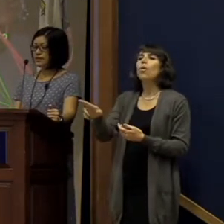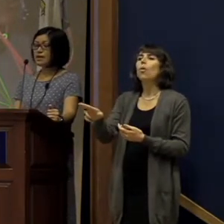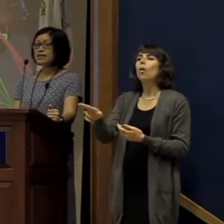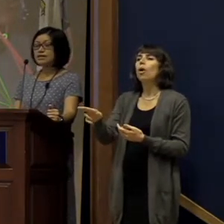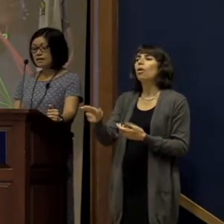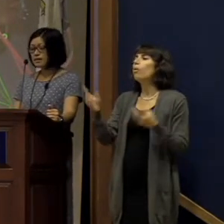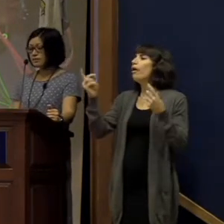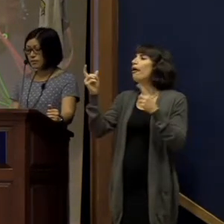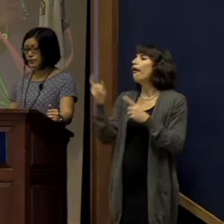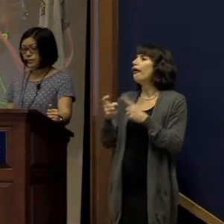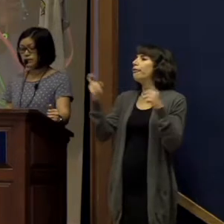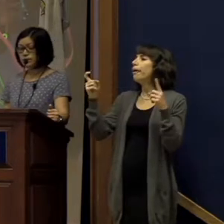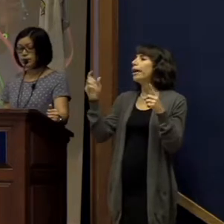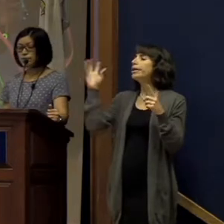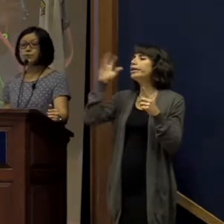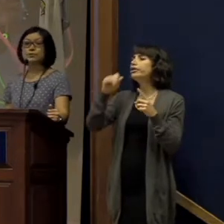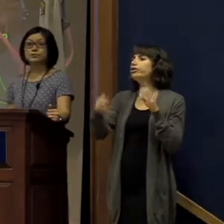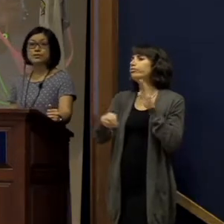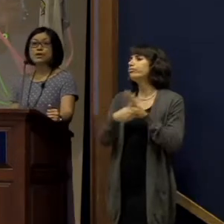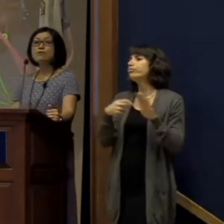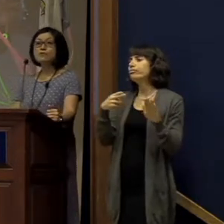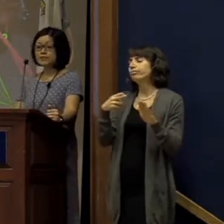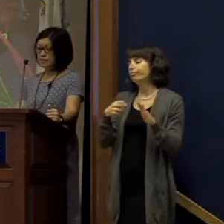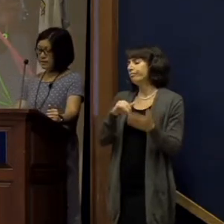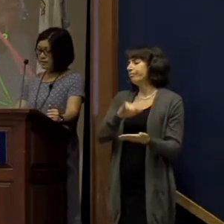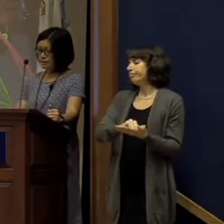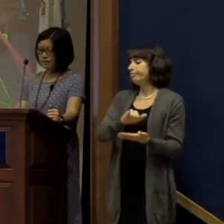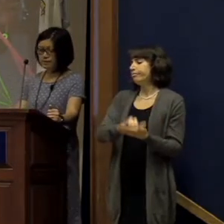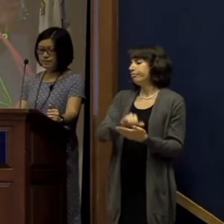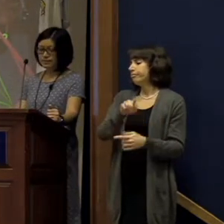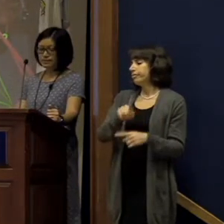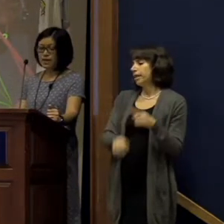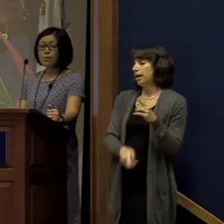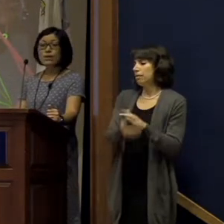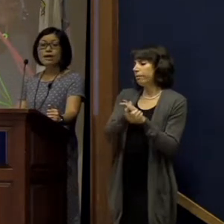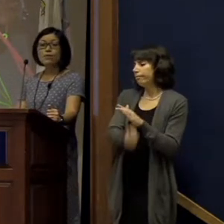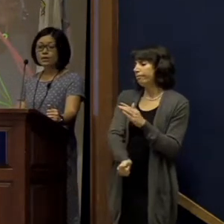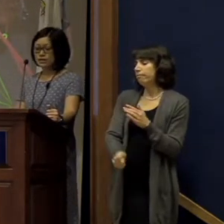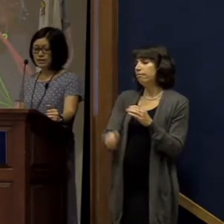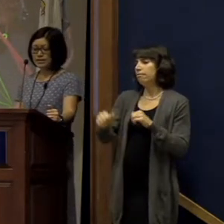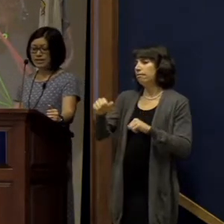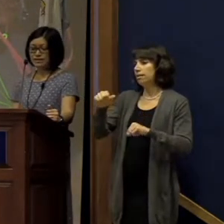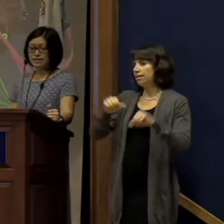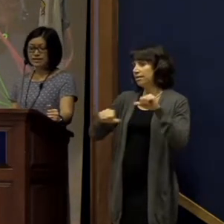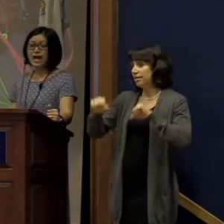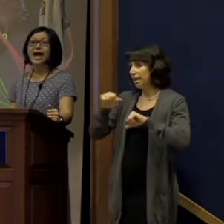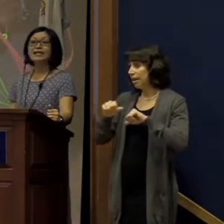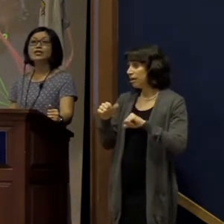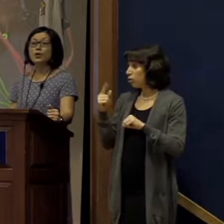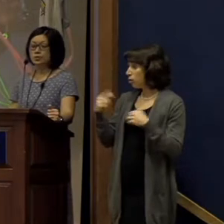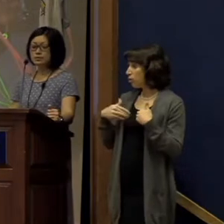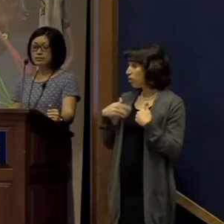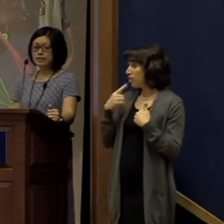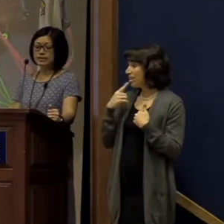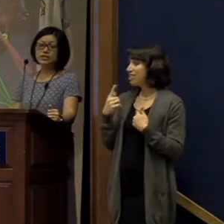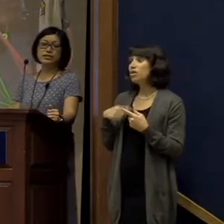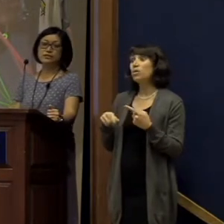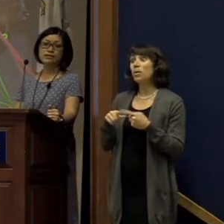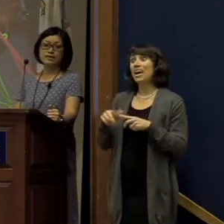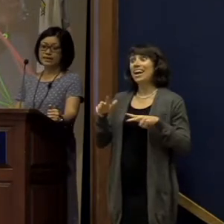Here are some quotes from youth who spoke to me recently. When I walked into my science class, I know my teacher doesn't want me there